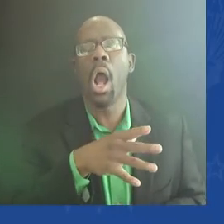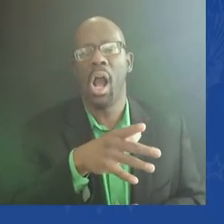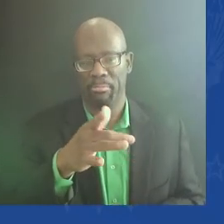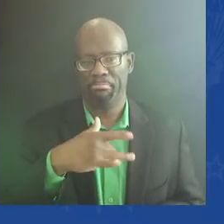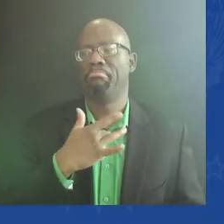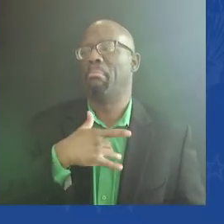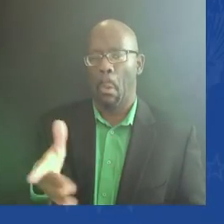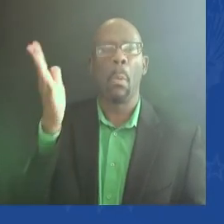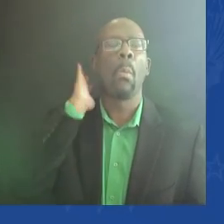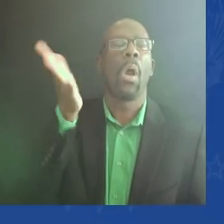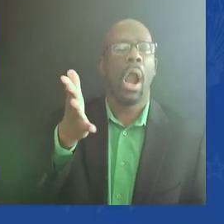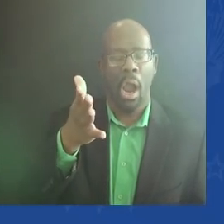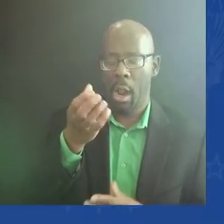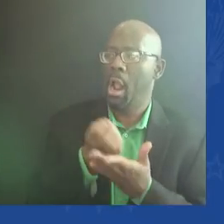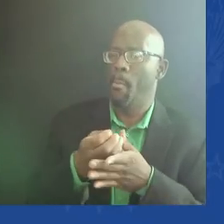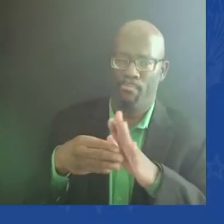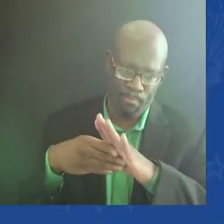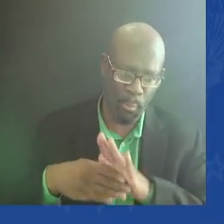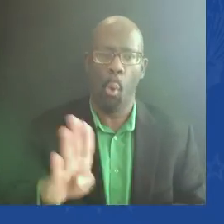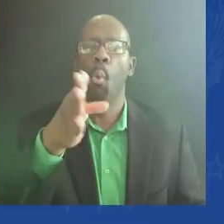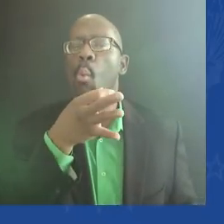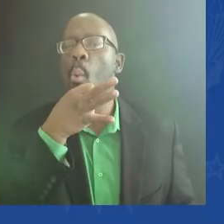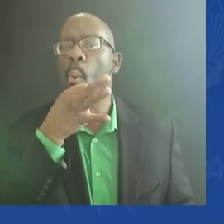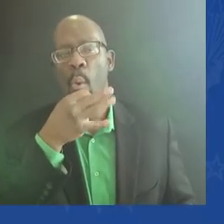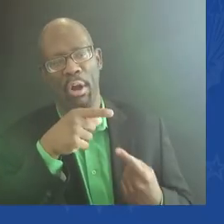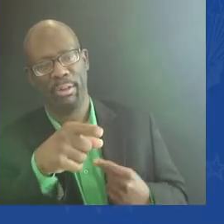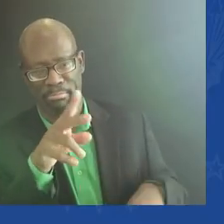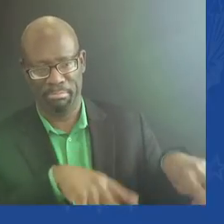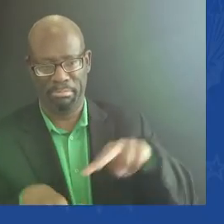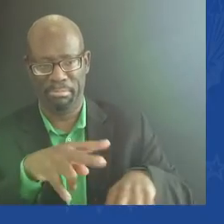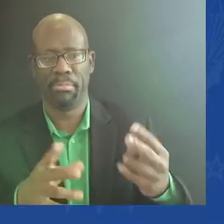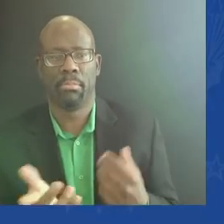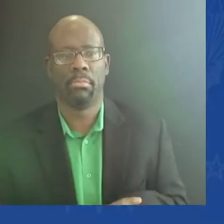You had a total of 14 -- I think it was 14 --